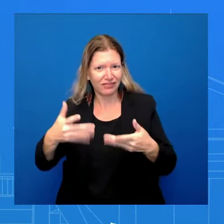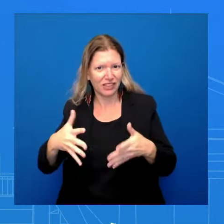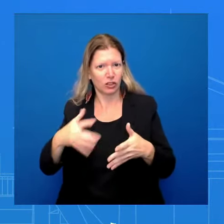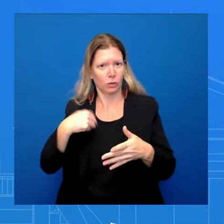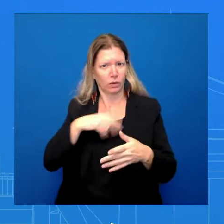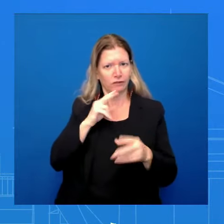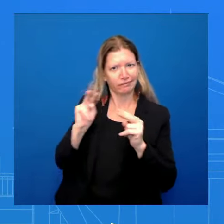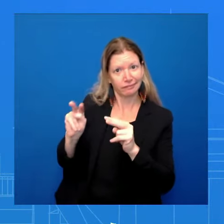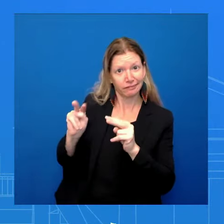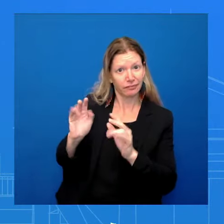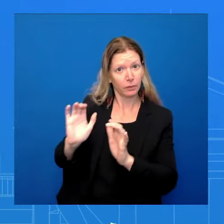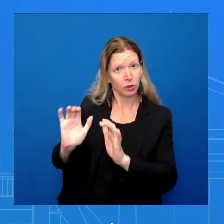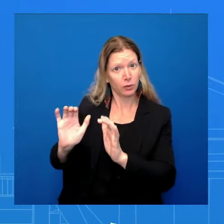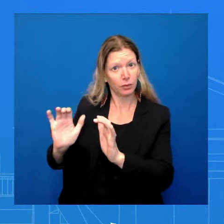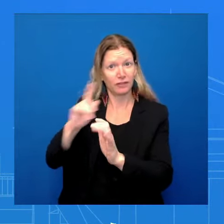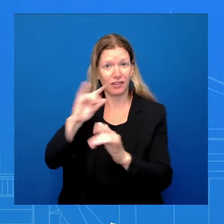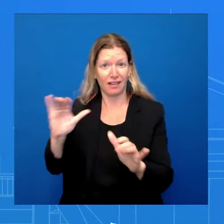takes that are in violation of international law.